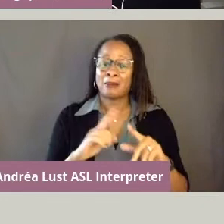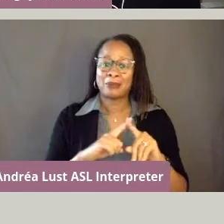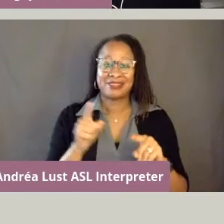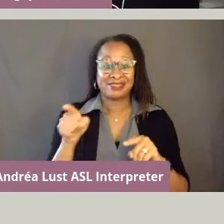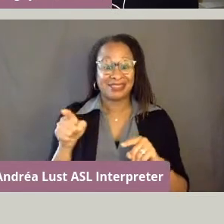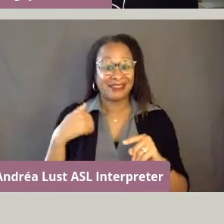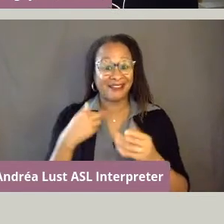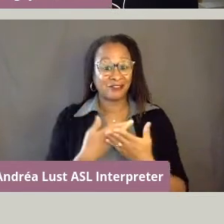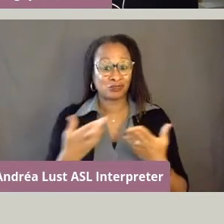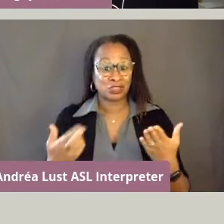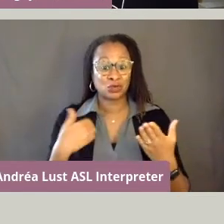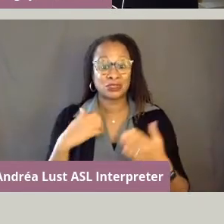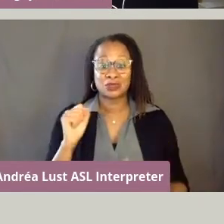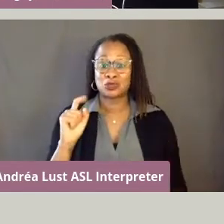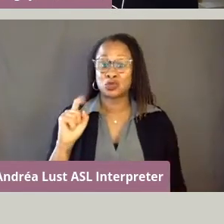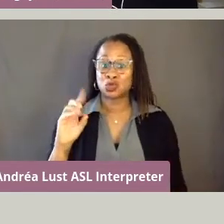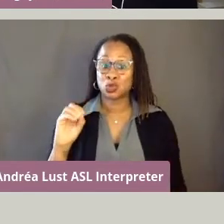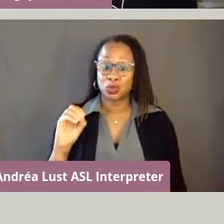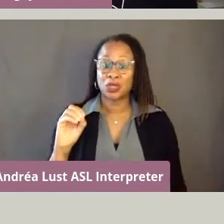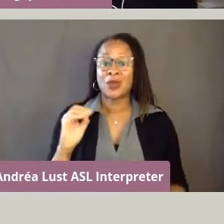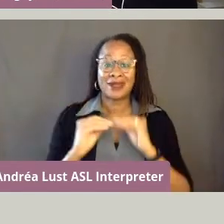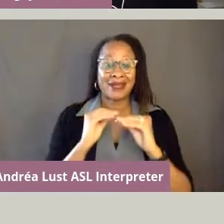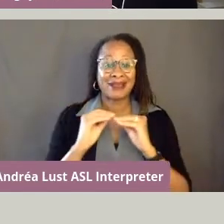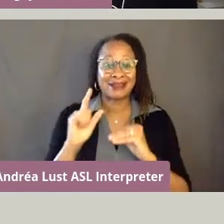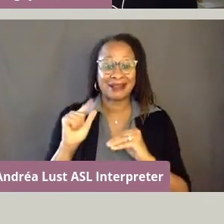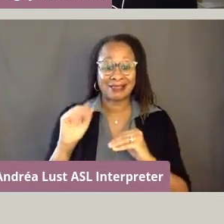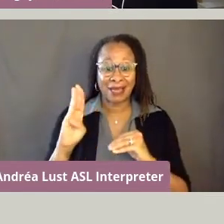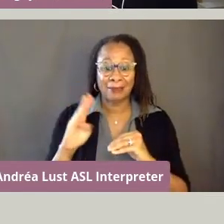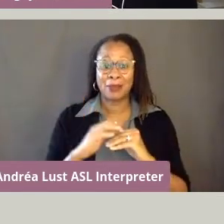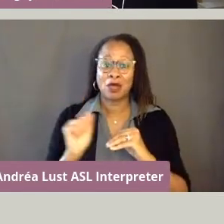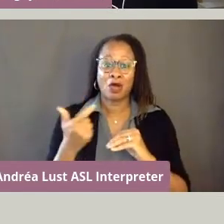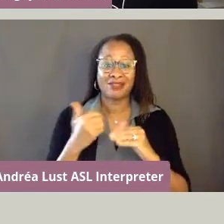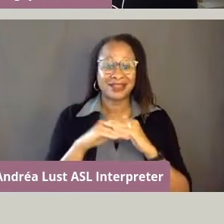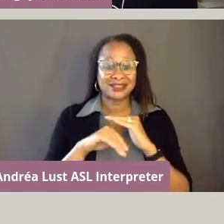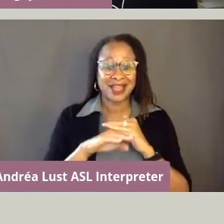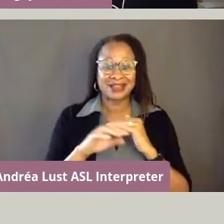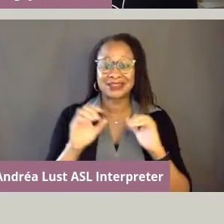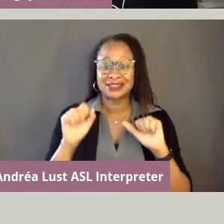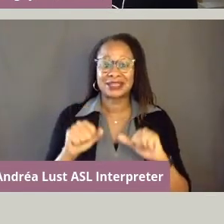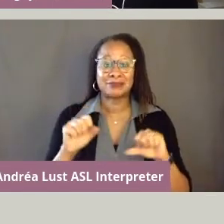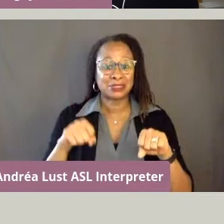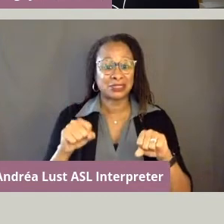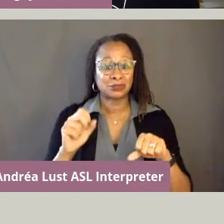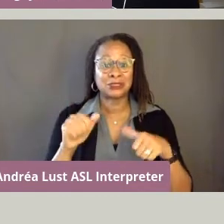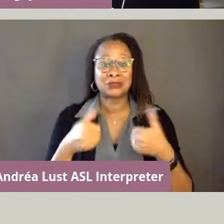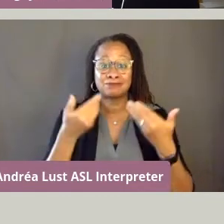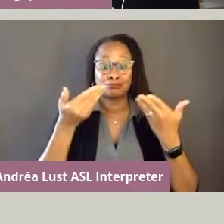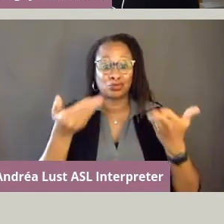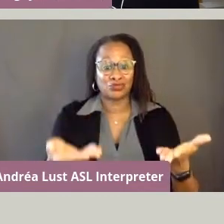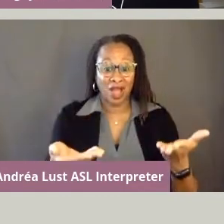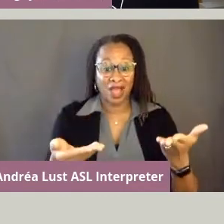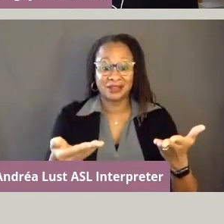So there's a studio, there's editing labs, there's all this like access that they can potentially be providing. And I think that's the way to be thinking.